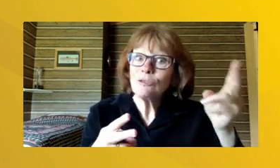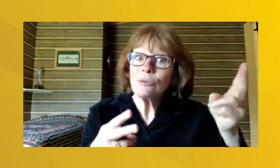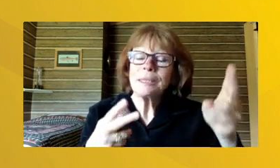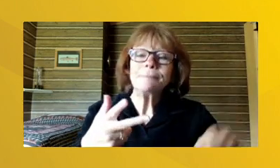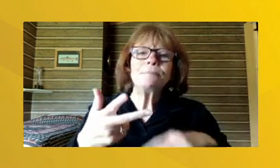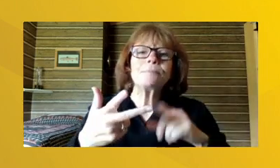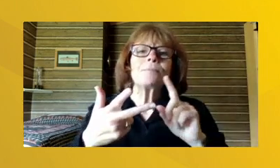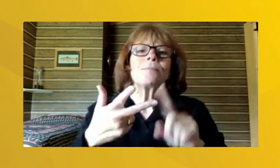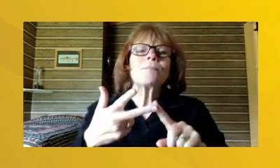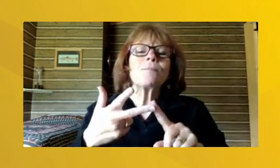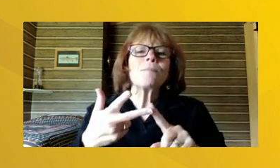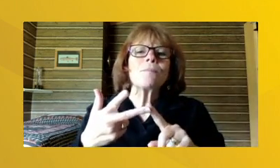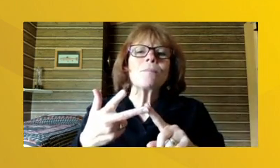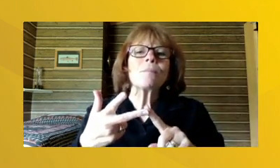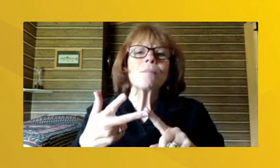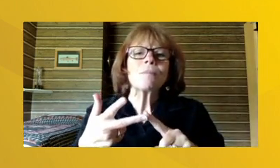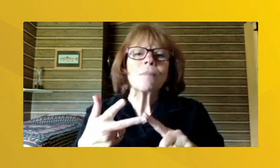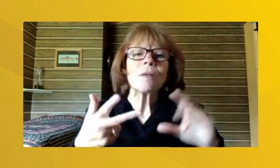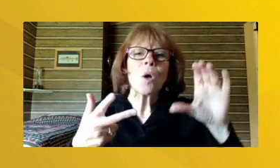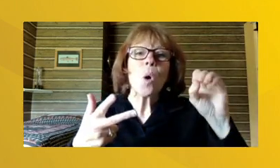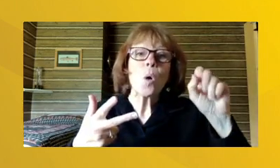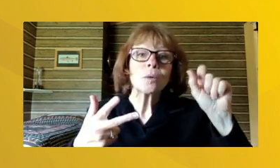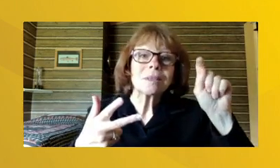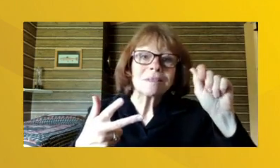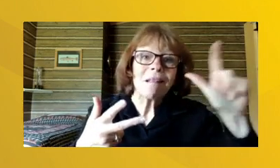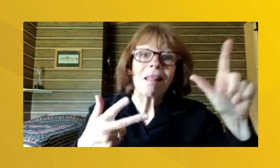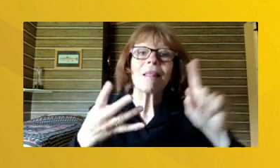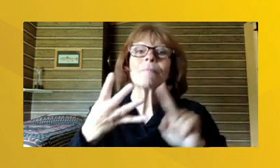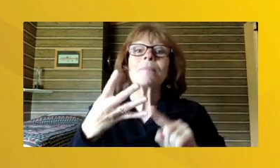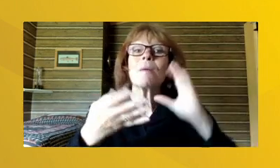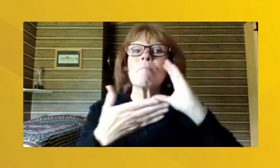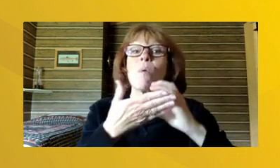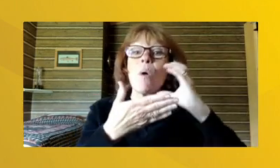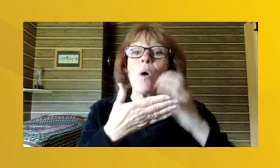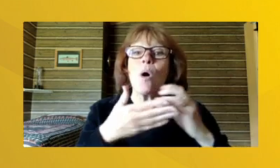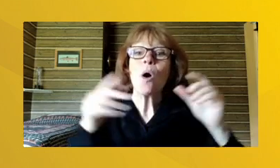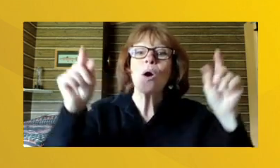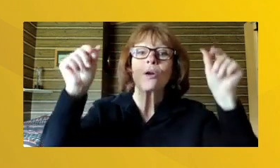National Postal Museum, the National Portrait Gallery, the Smithsonian Early Enrichment